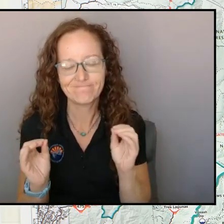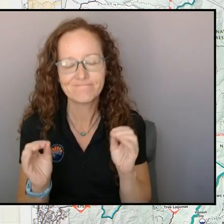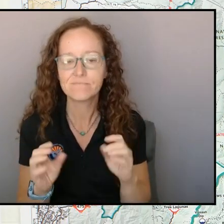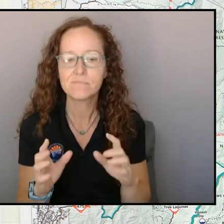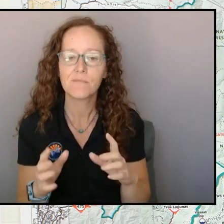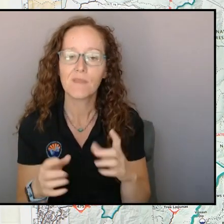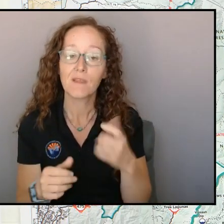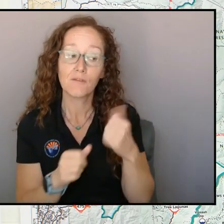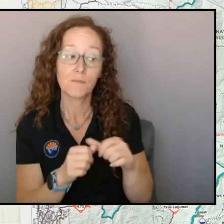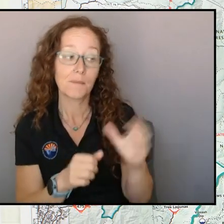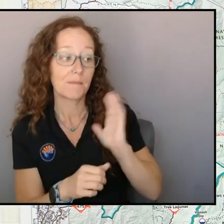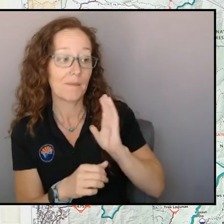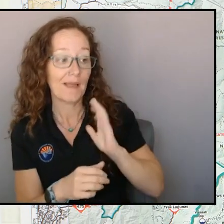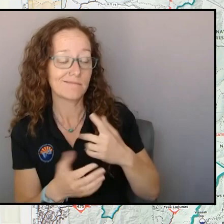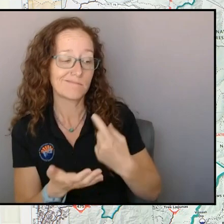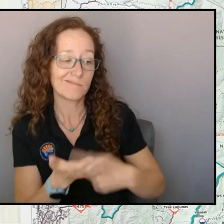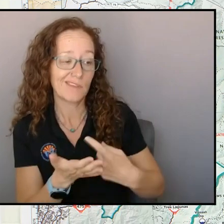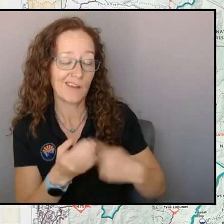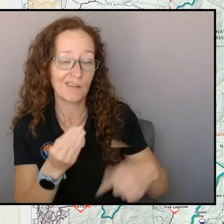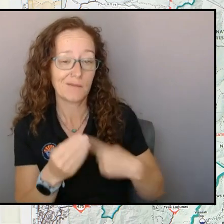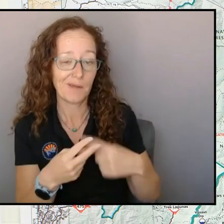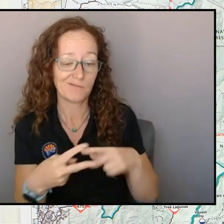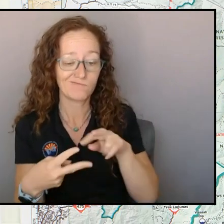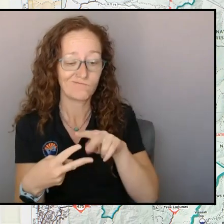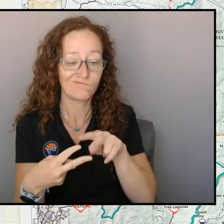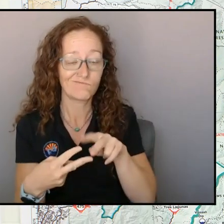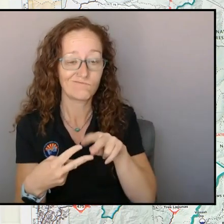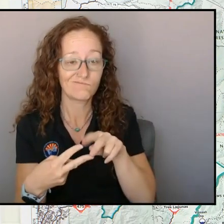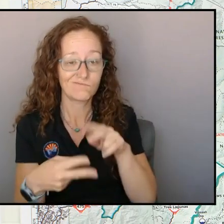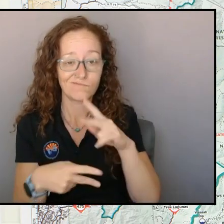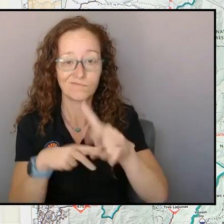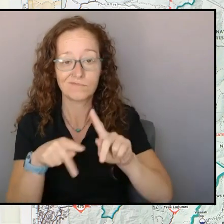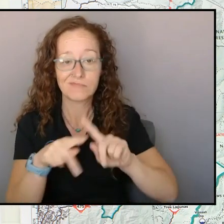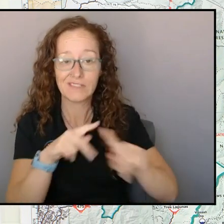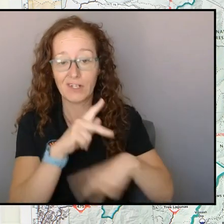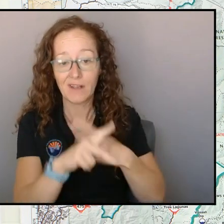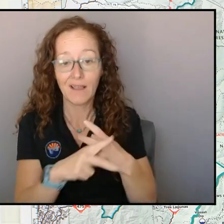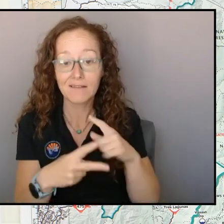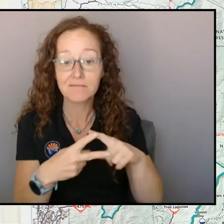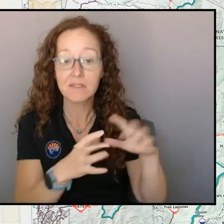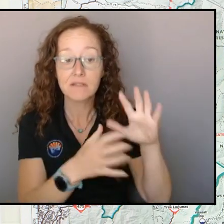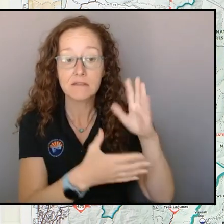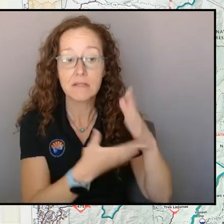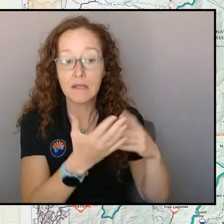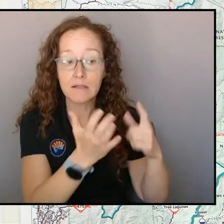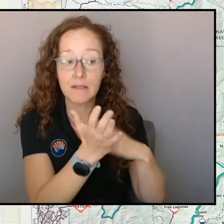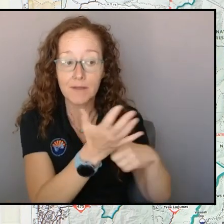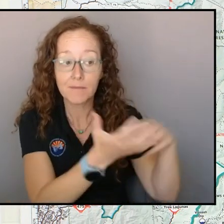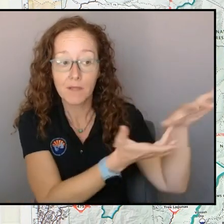where you have some fronts such as-- kind of are like gentle waves that kind of push in here. They wash over and then